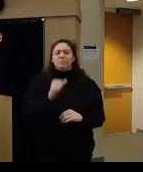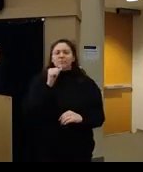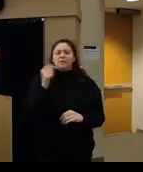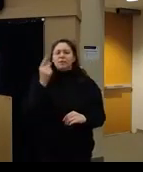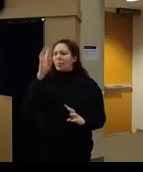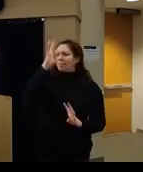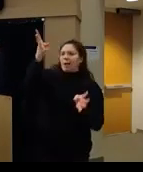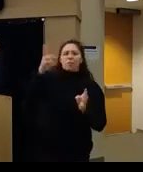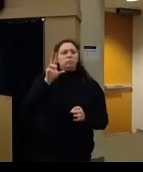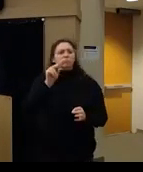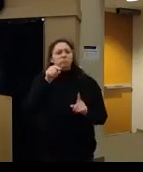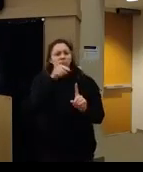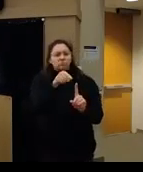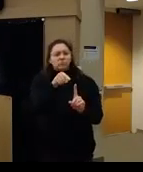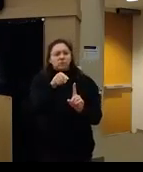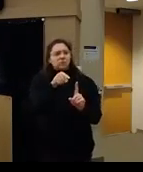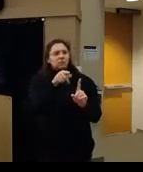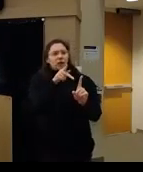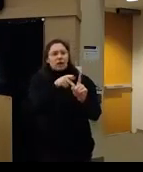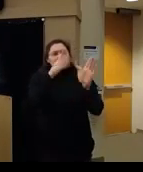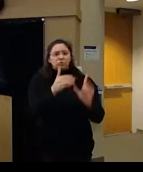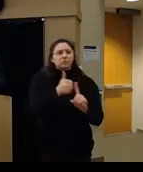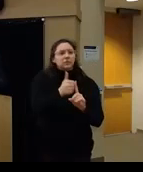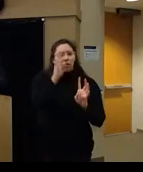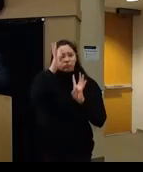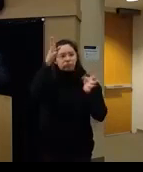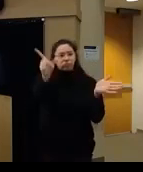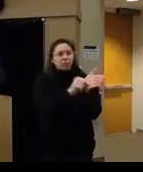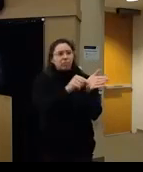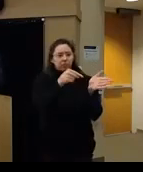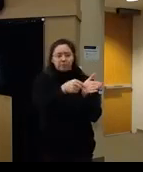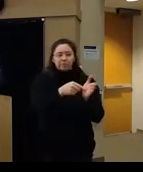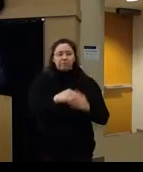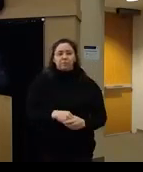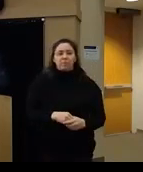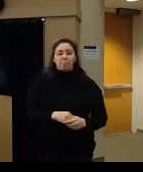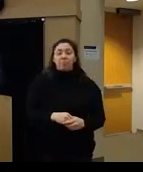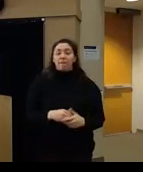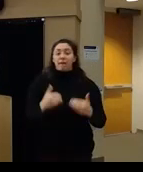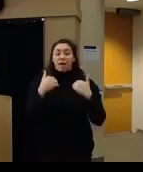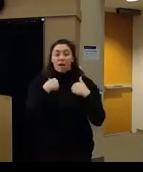made up this was something some psychiatrist uh had coined the term written an article in